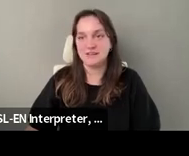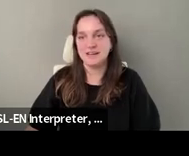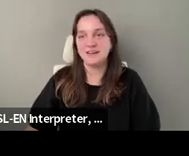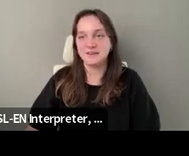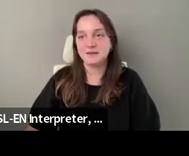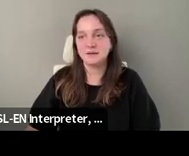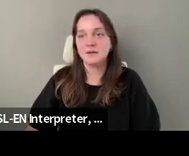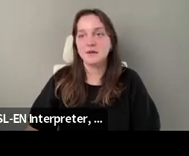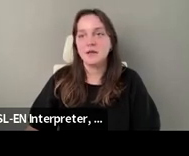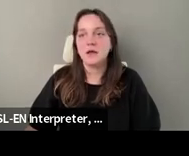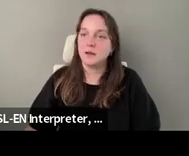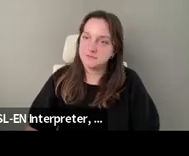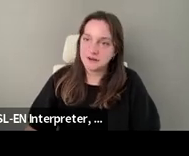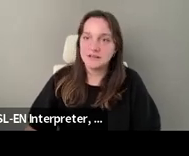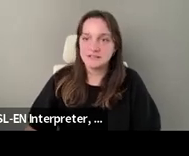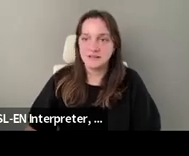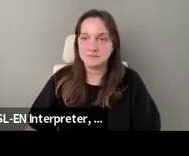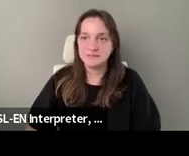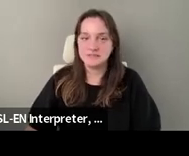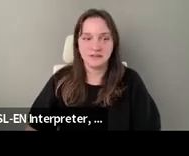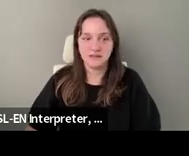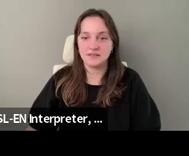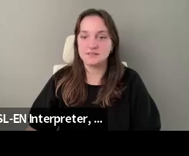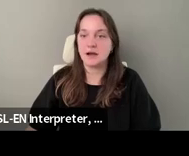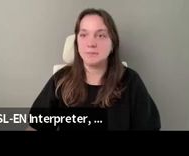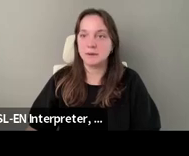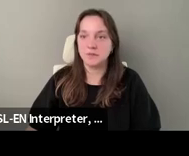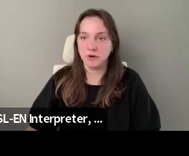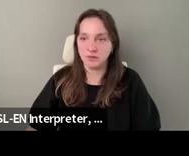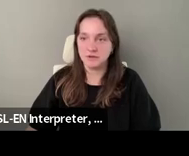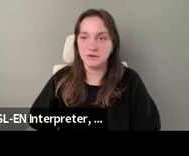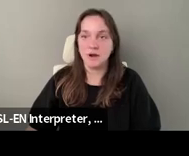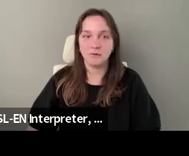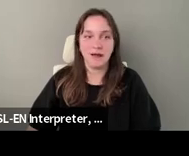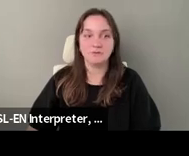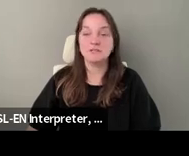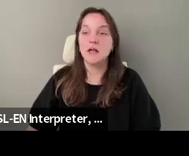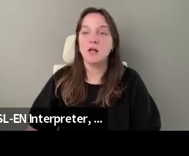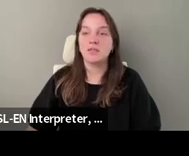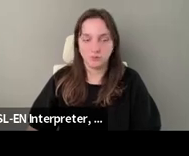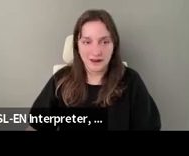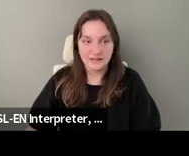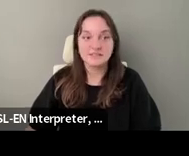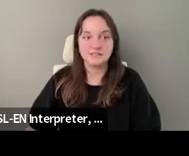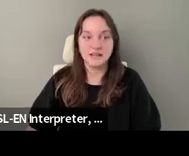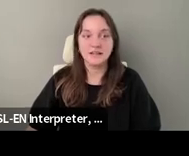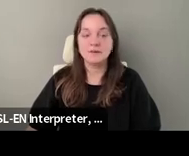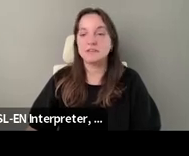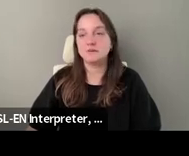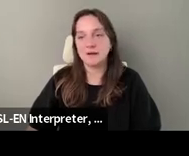discussing this topic with all of you around the rights to sign language and the rights to